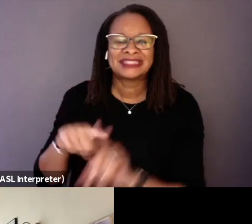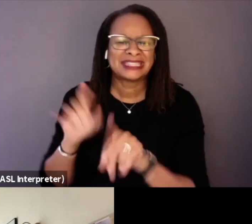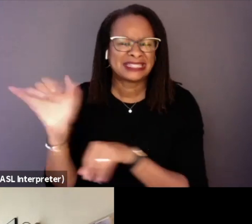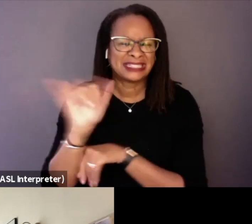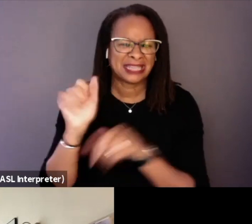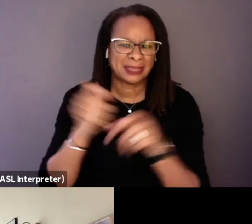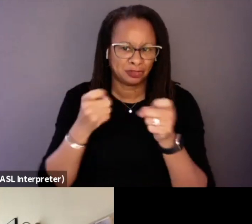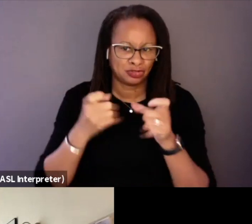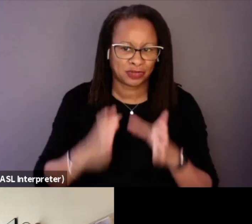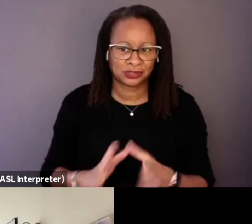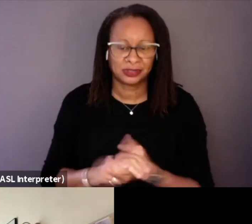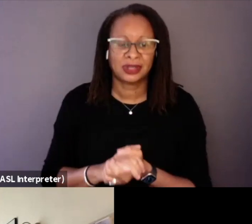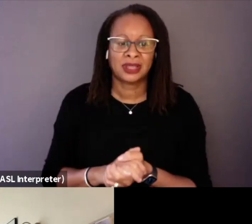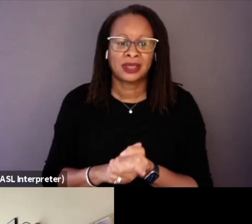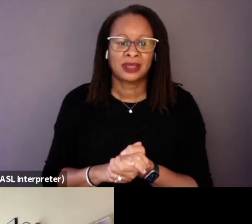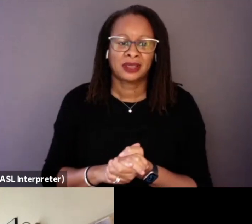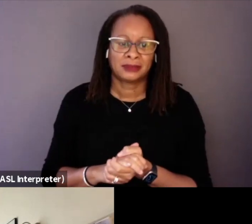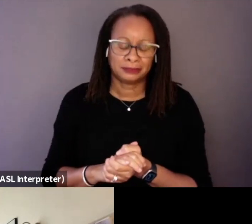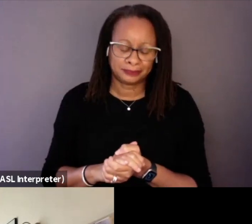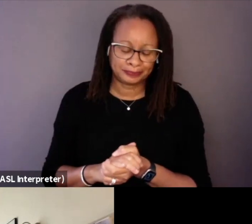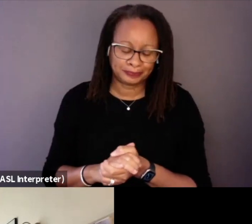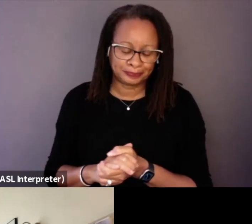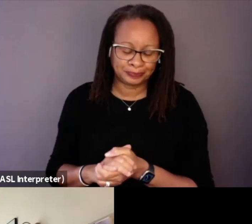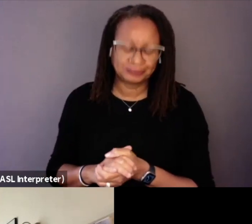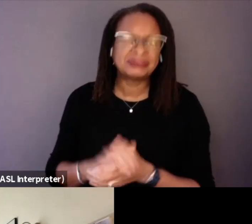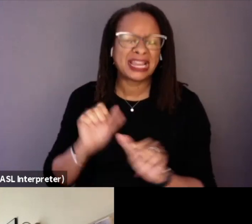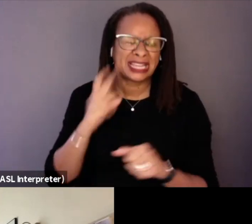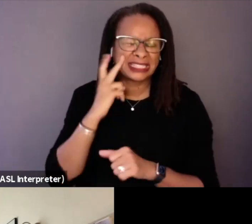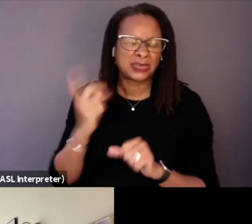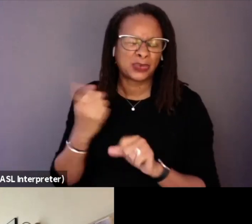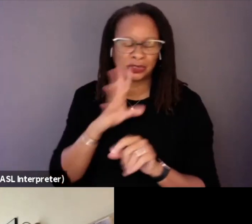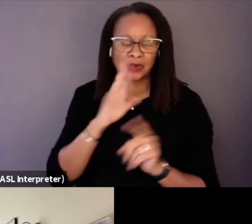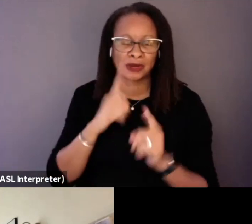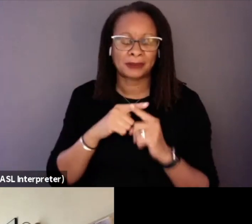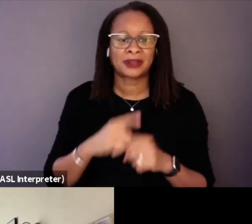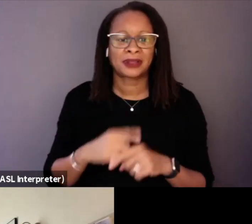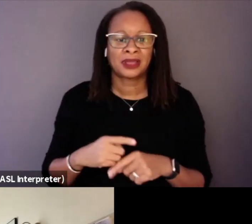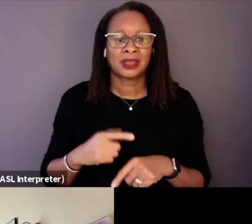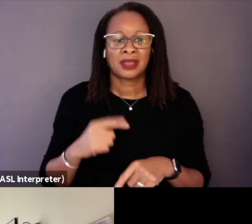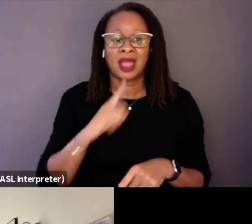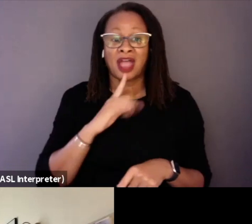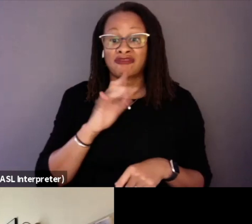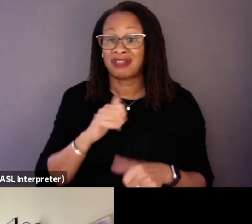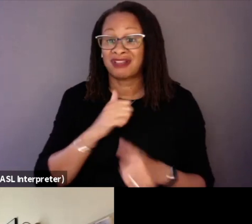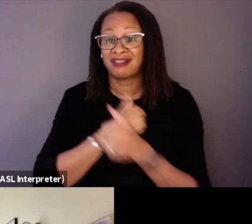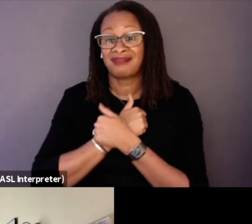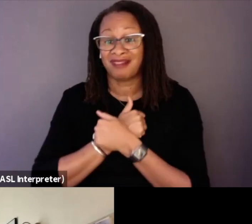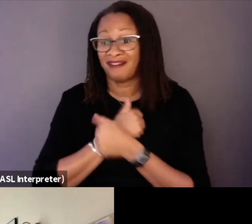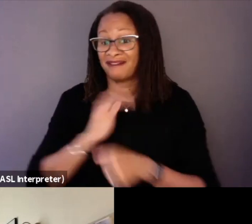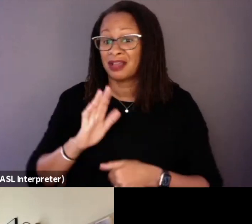And I can see where you're coming from and which I absolutely loved, you know, Nottruno.